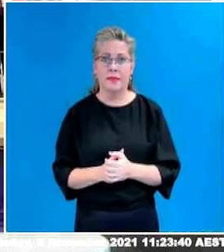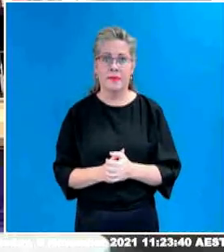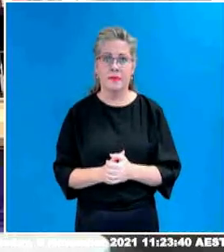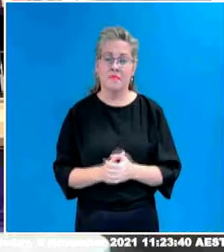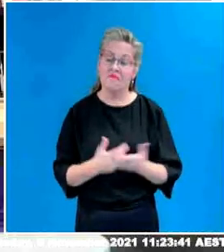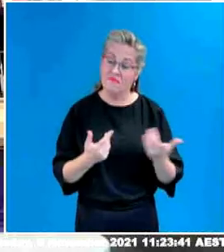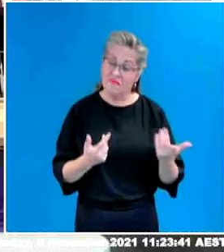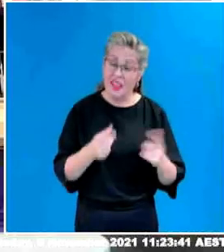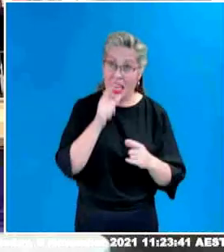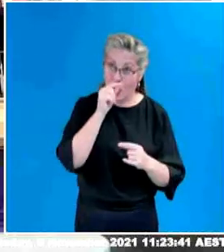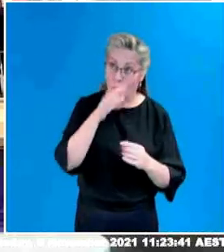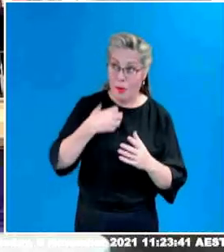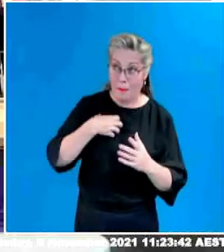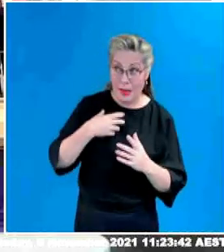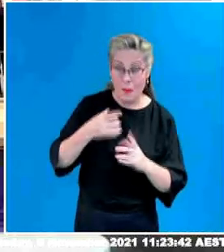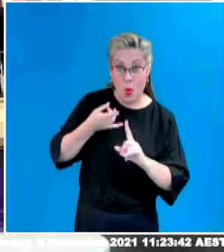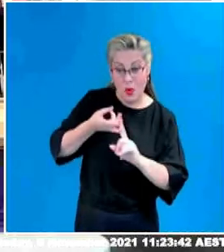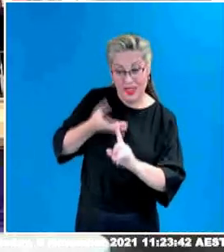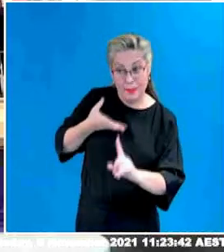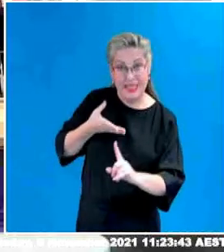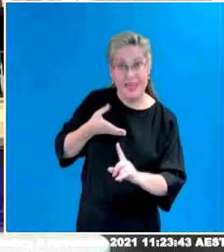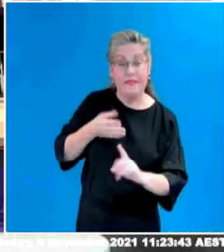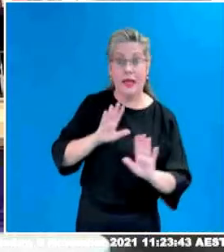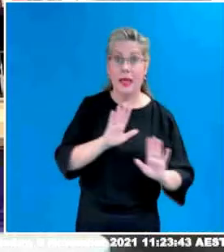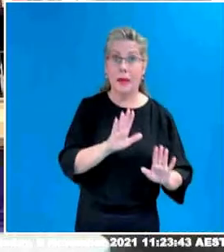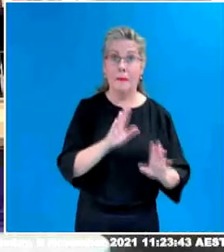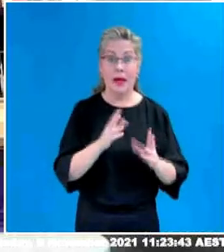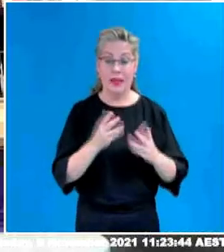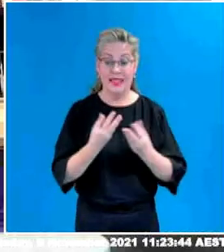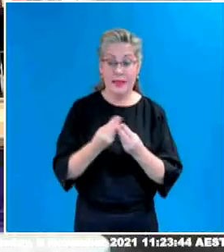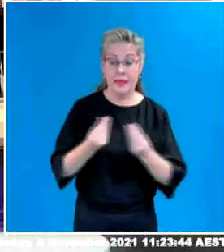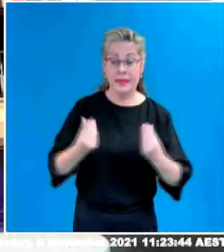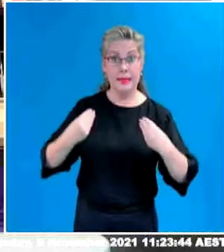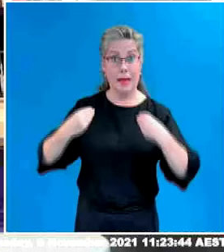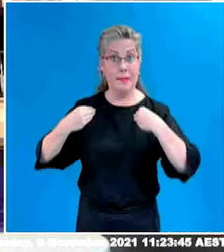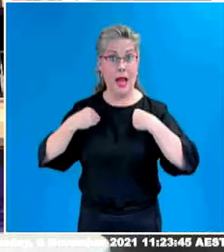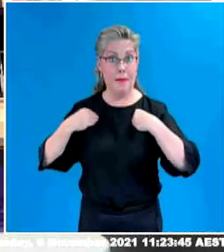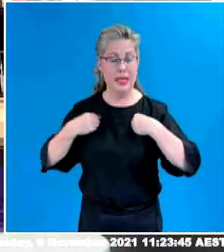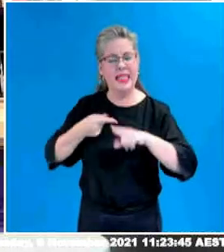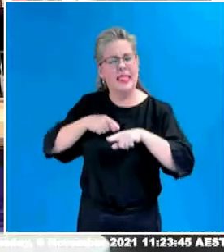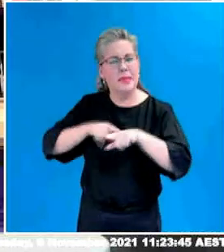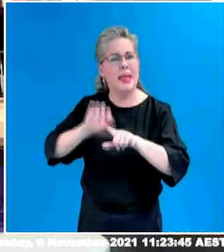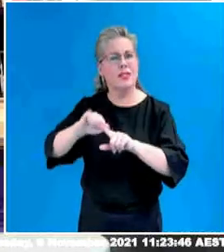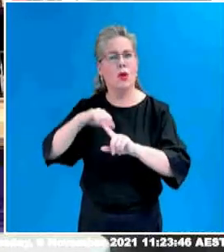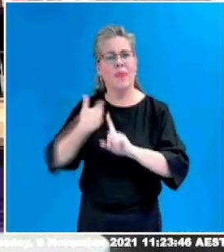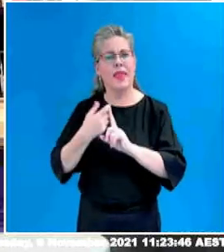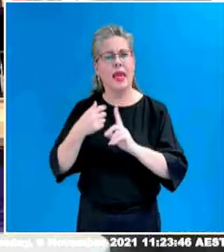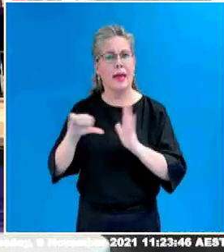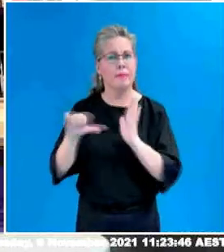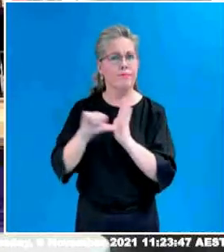Then there is an obligation on companies that fall within that revenue threshold to report.